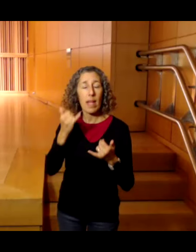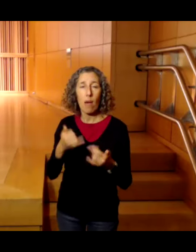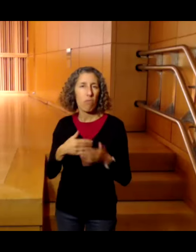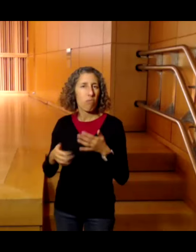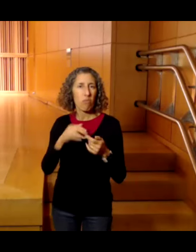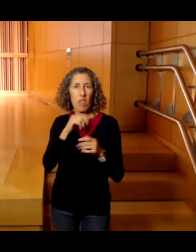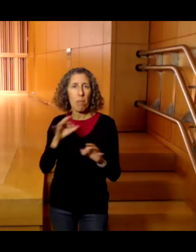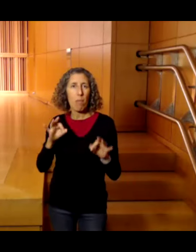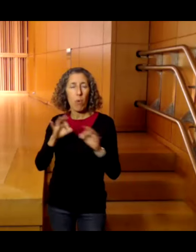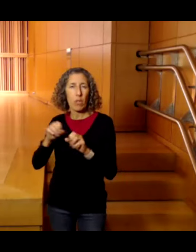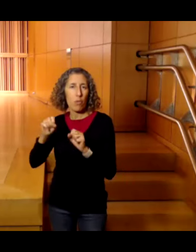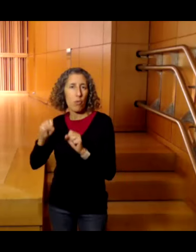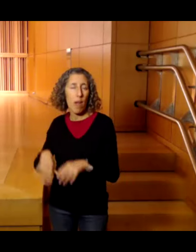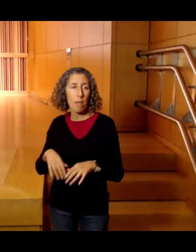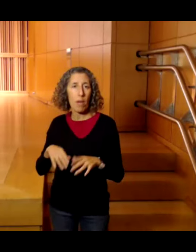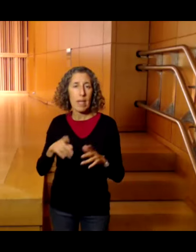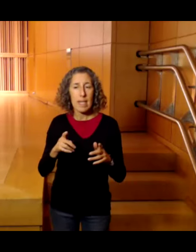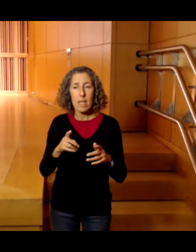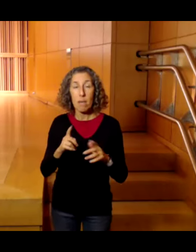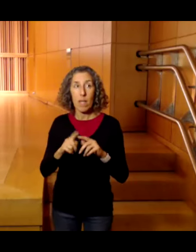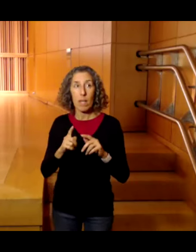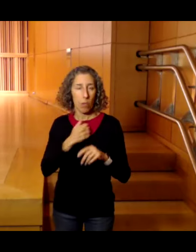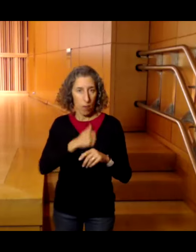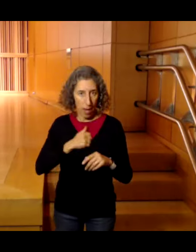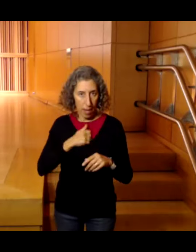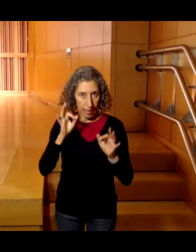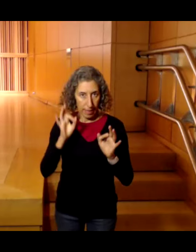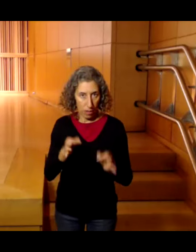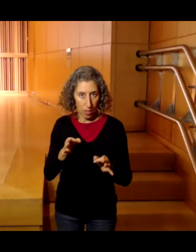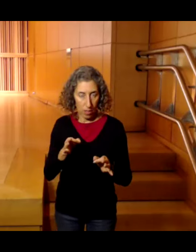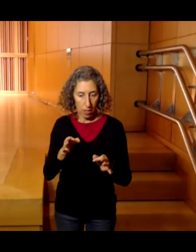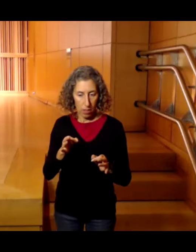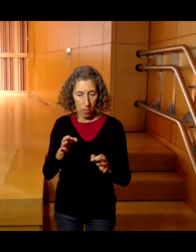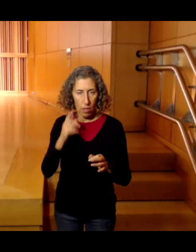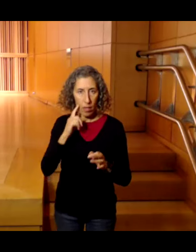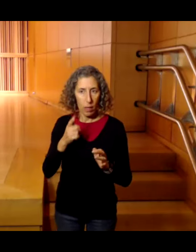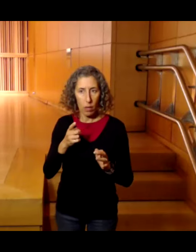Immediately, regretting his decision, Bolden began incessantly seeking what he had lost. I began to look for my lover everywhere.